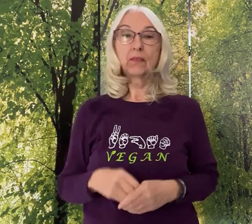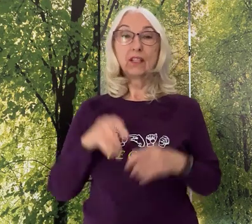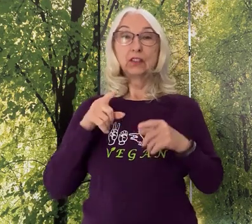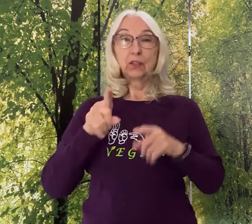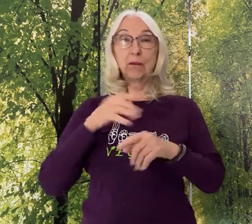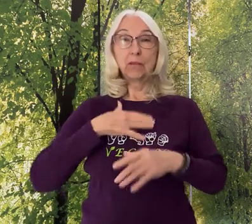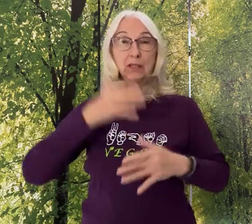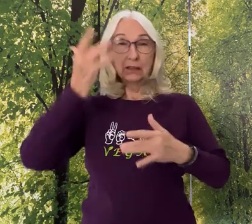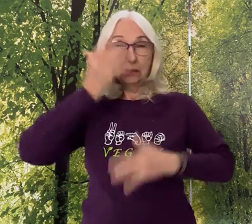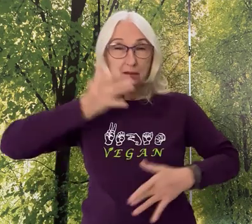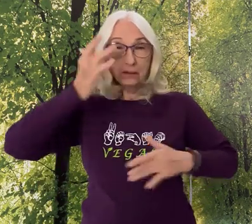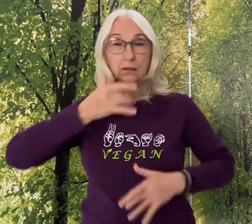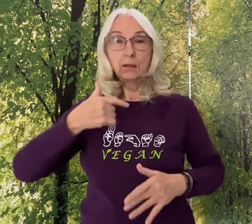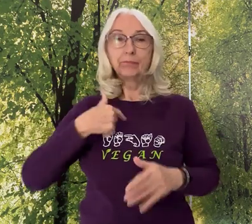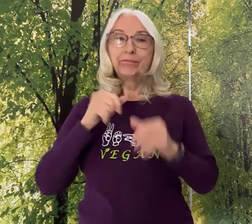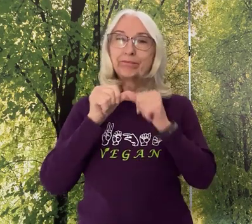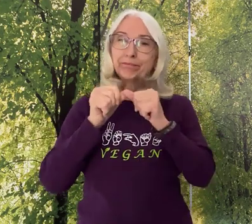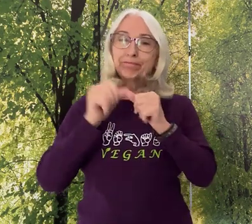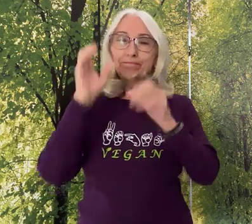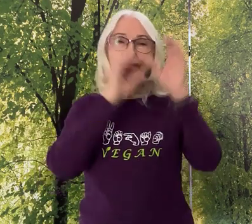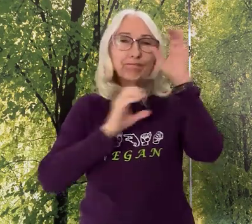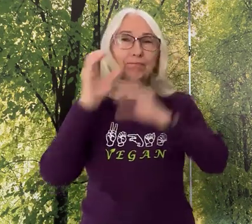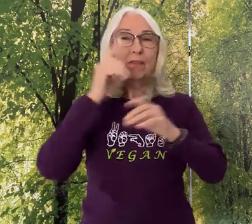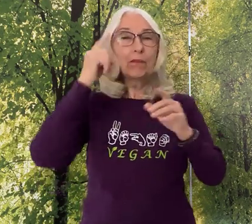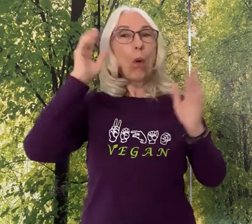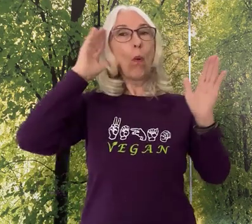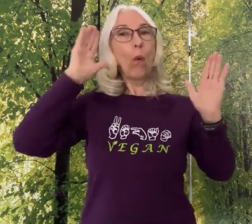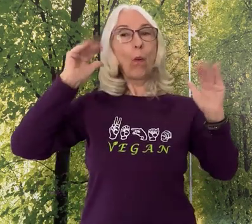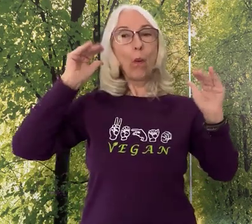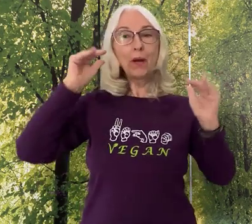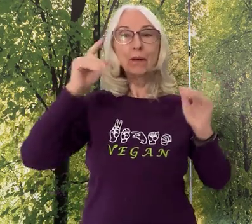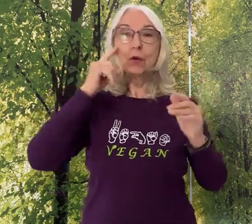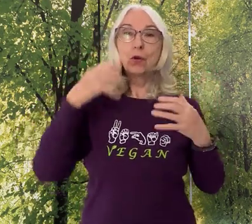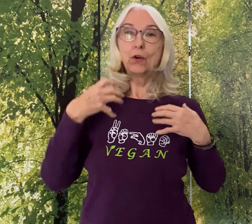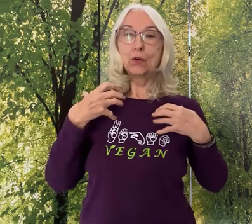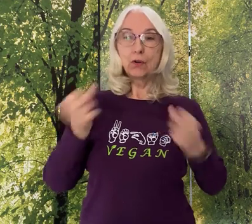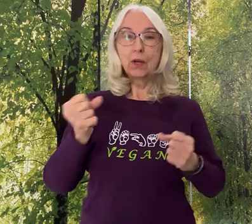During my illness, I continued searching for hope for a cure,